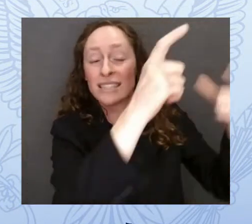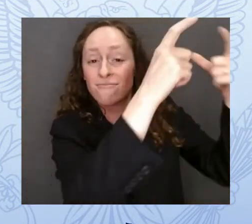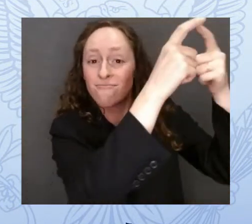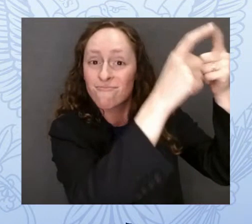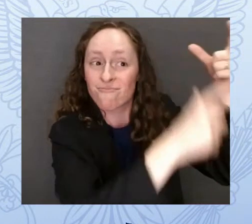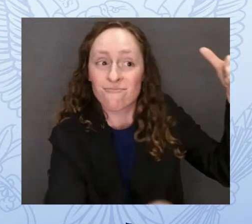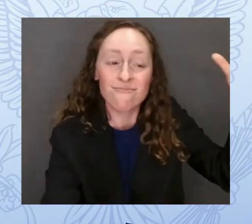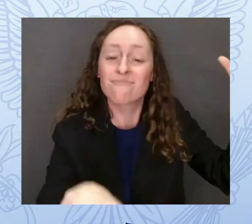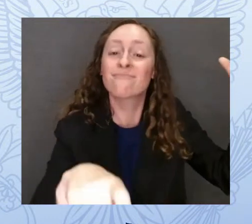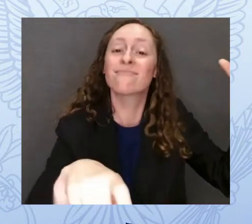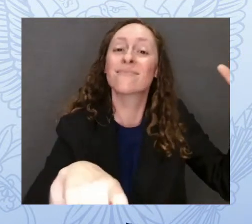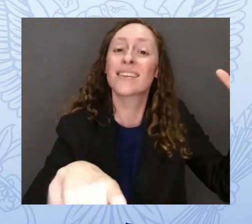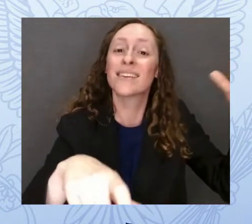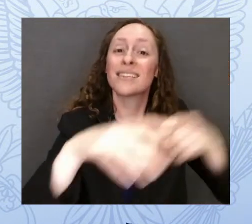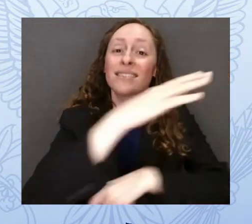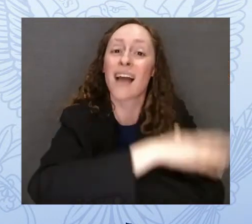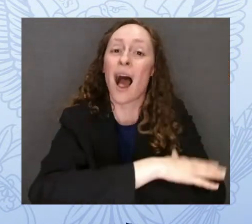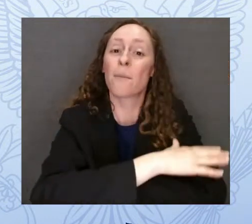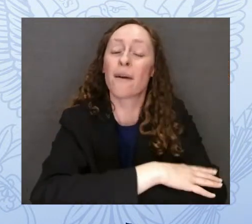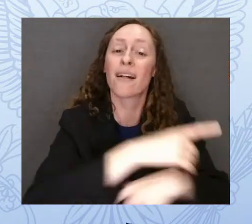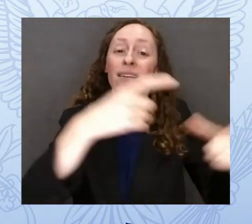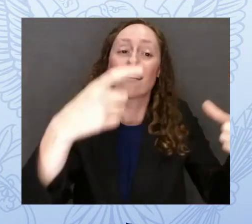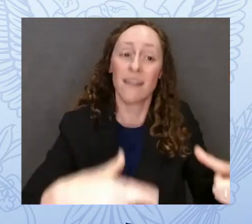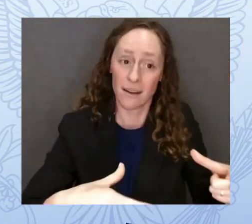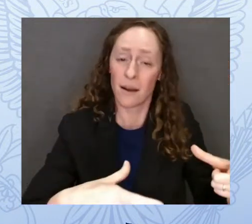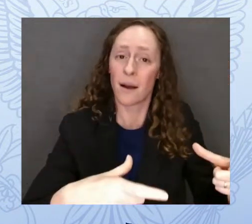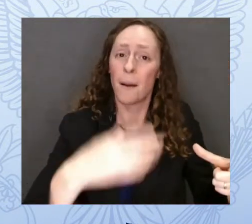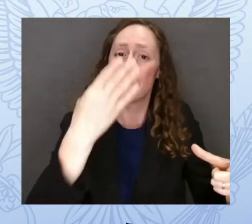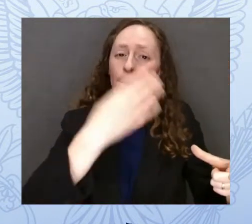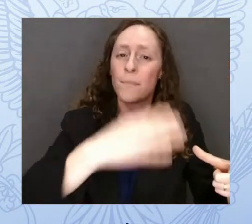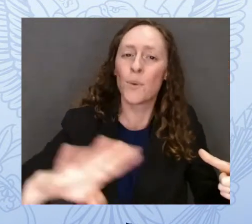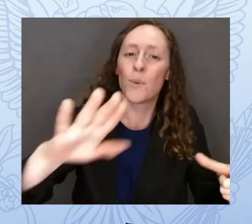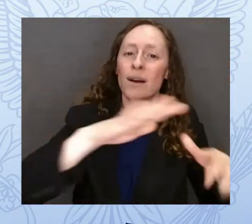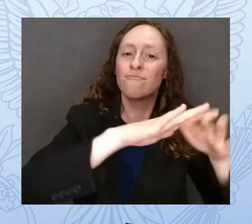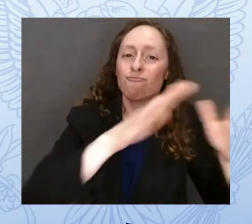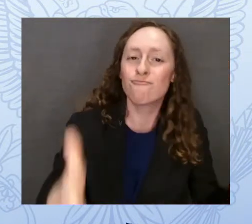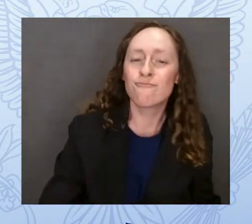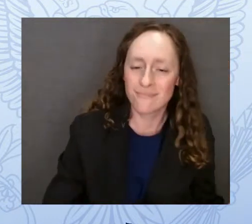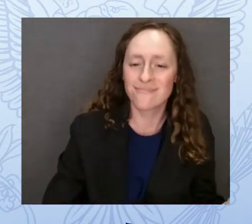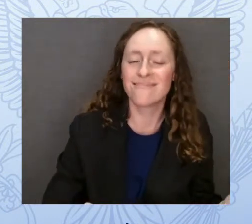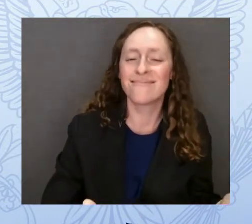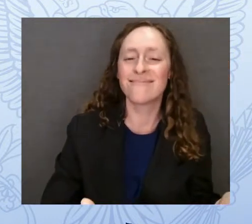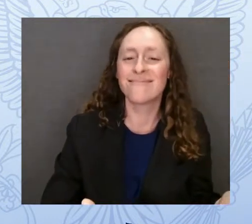falling onto a carpet of navy blue. The hue's not only a nod to our guests,